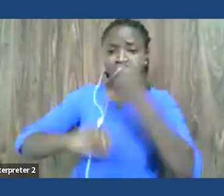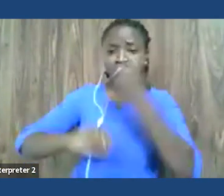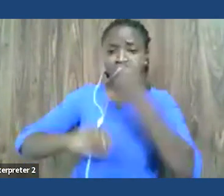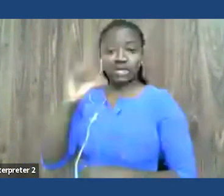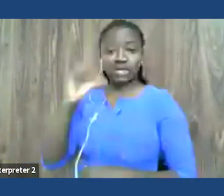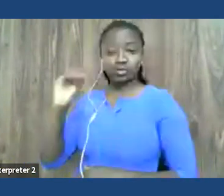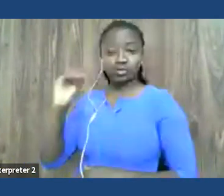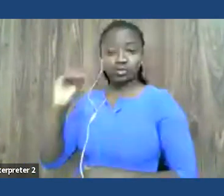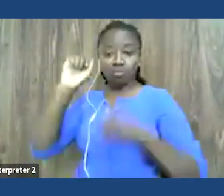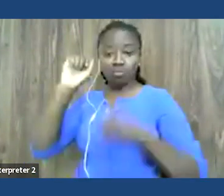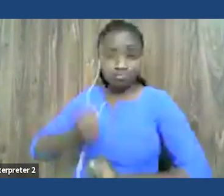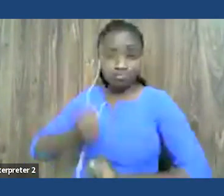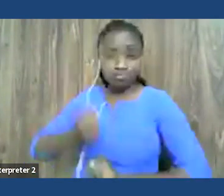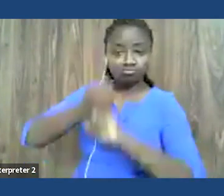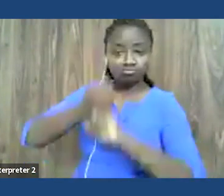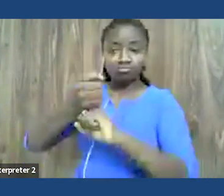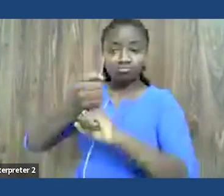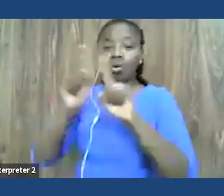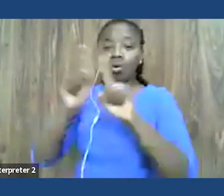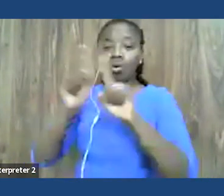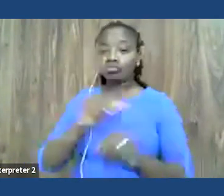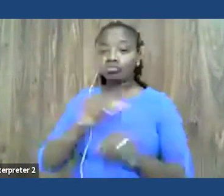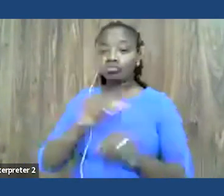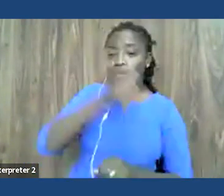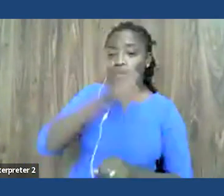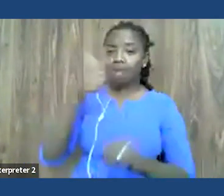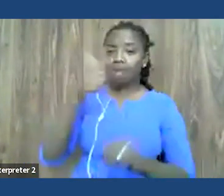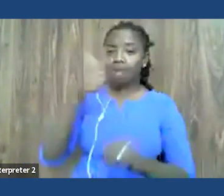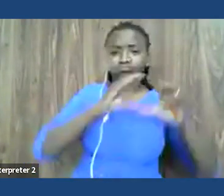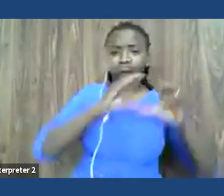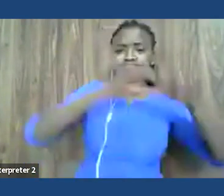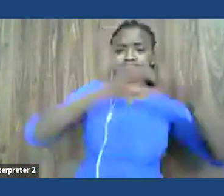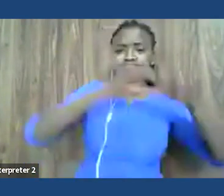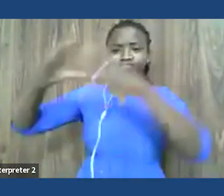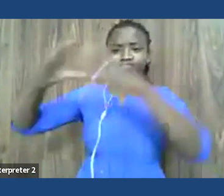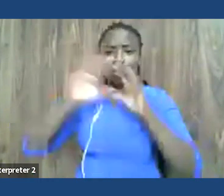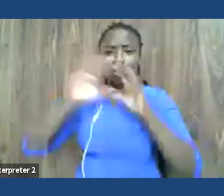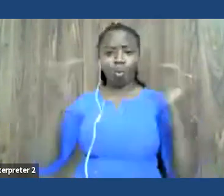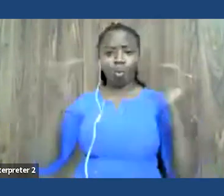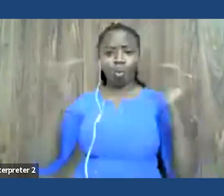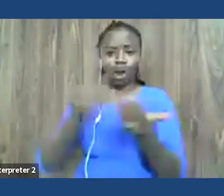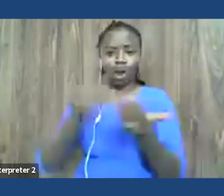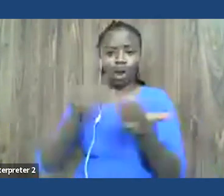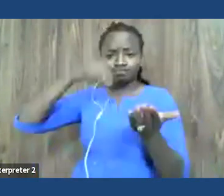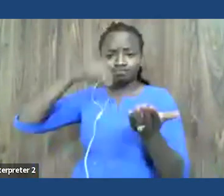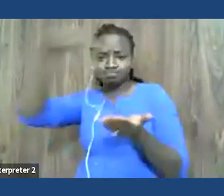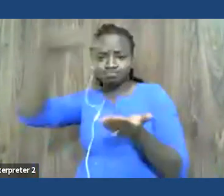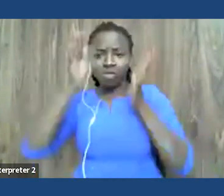There are organizations all over the world that focus on pensions, that focus on the